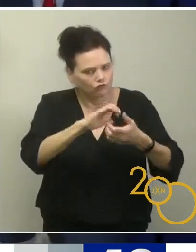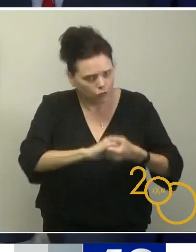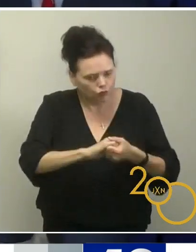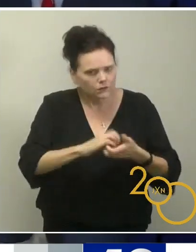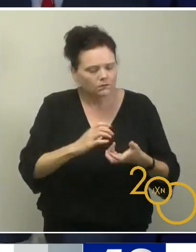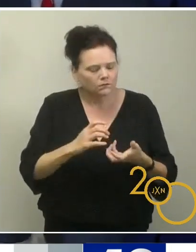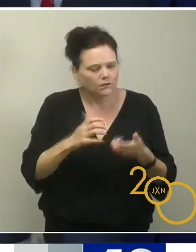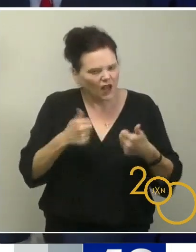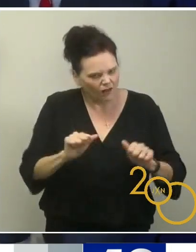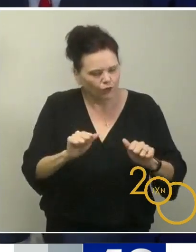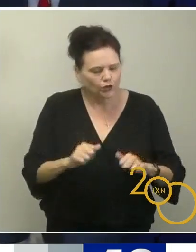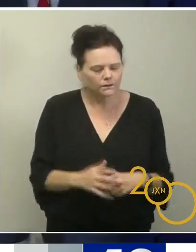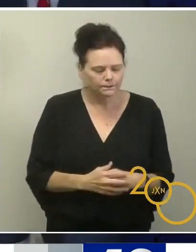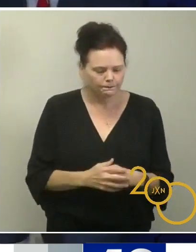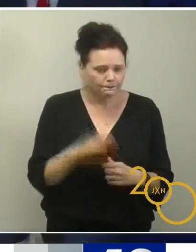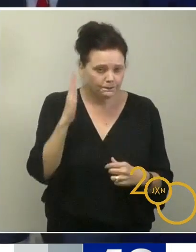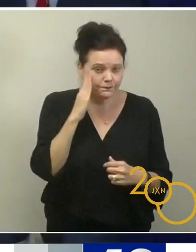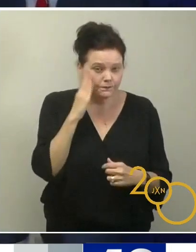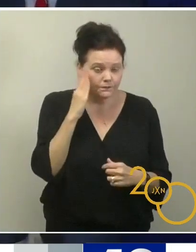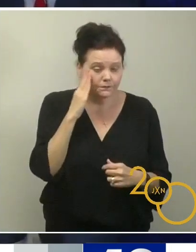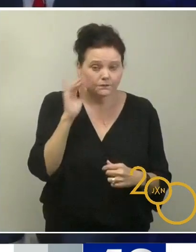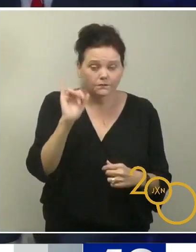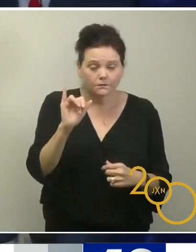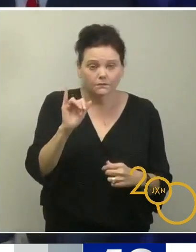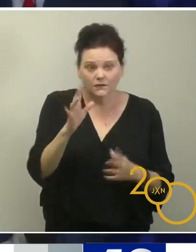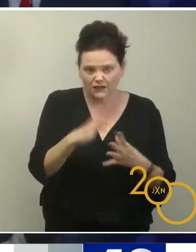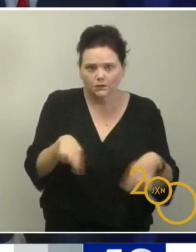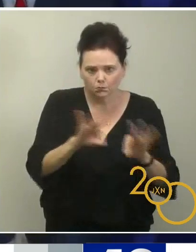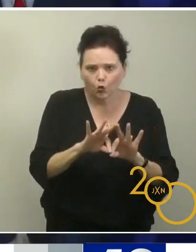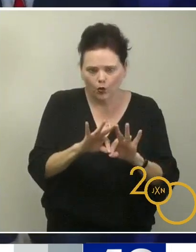PARTIALLY BY THE CITY AND COOPERATIVE EFFORT.